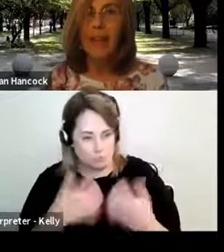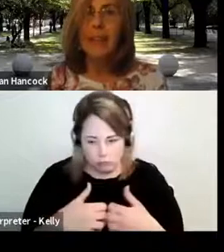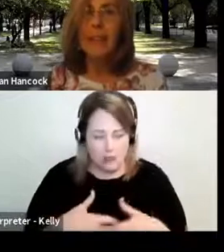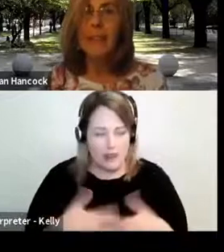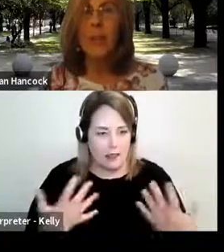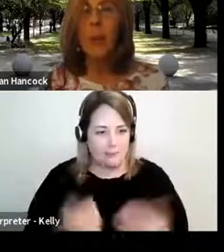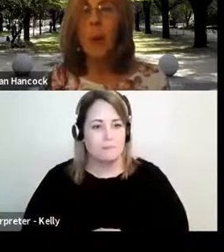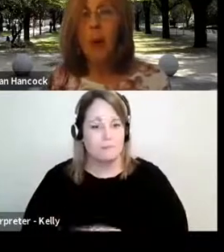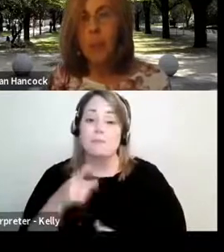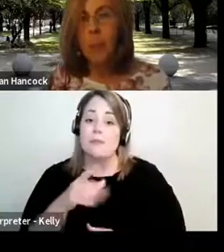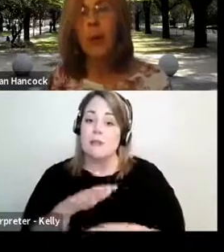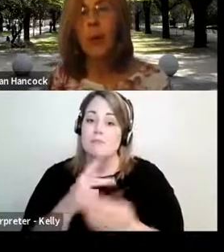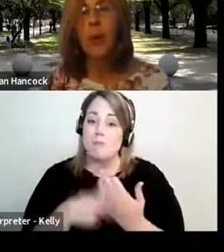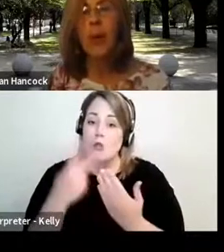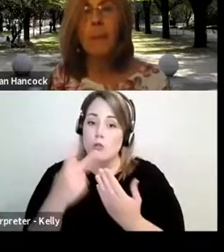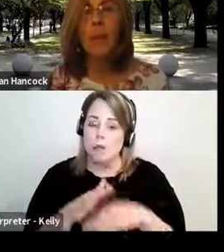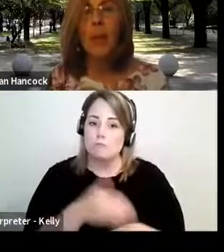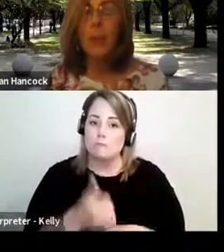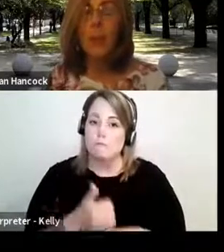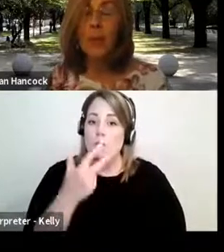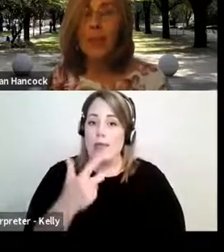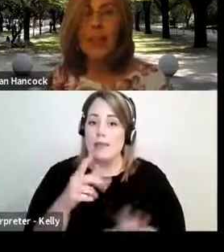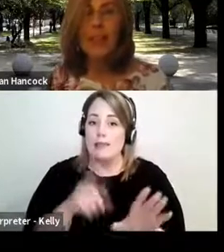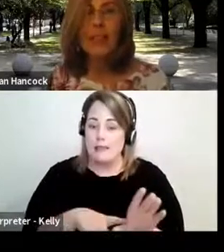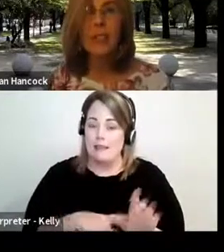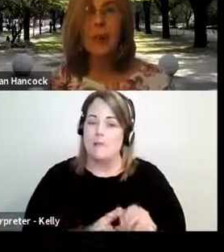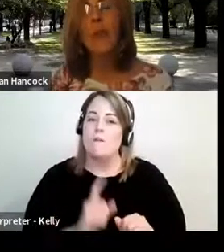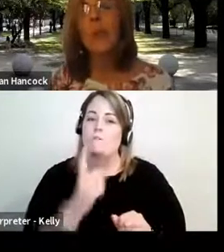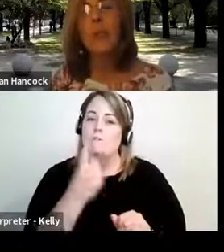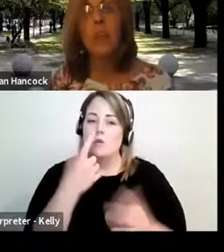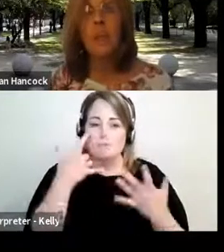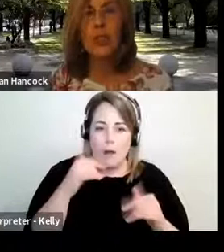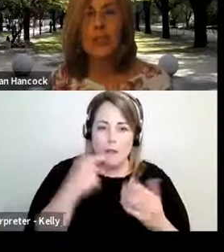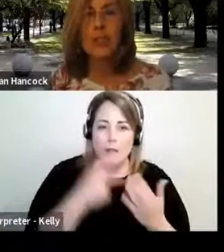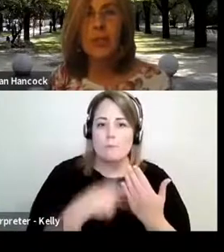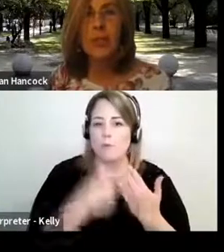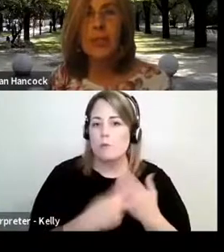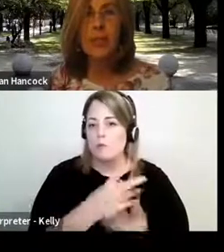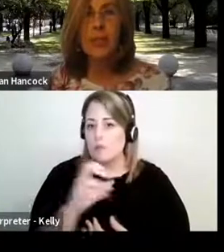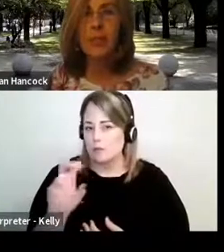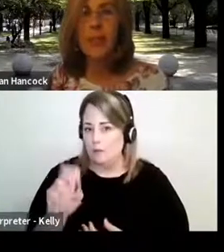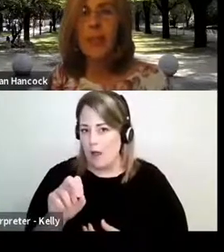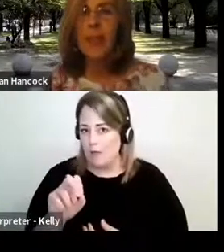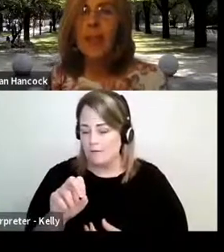years, following a pilot program, which was run in 2012, with 12 students on the autism spectrum.